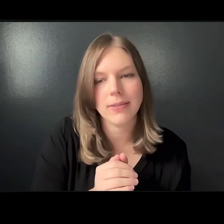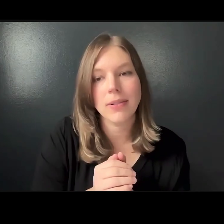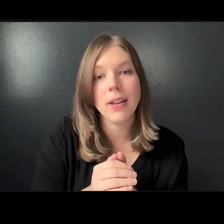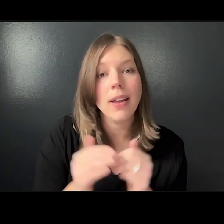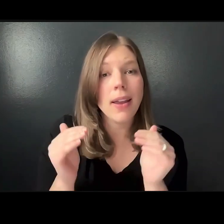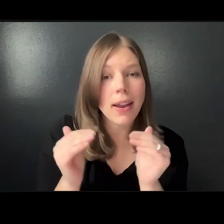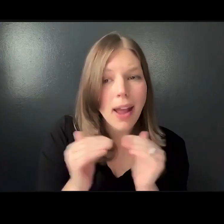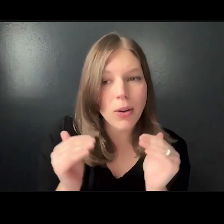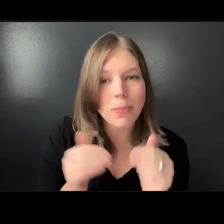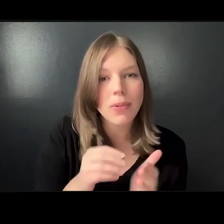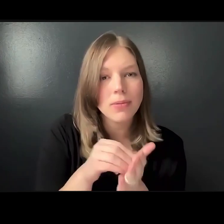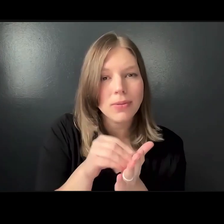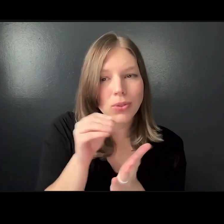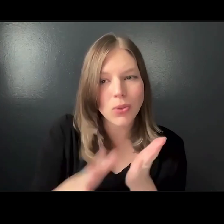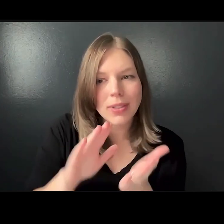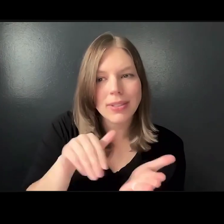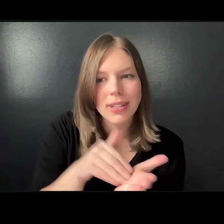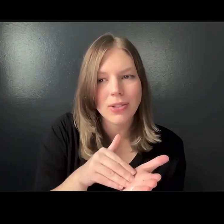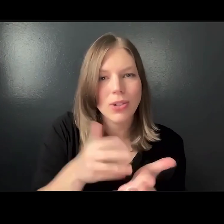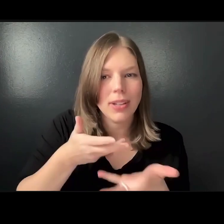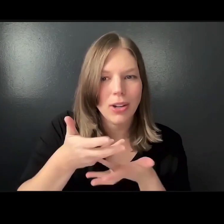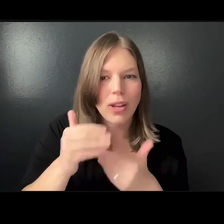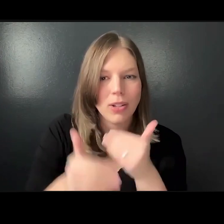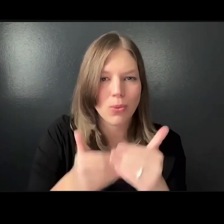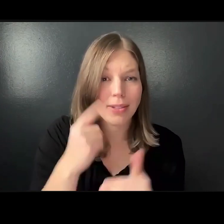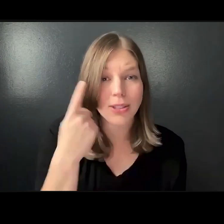An equitable, student centered interactive process looks